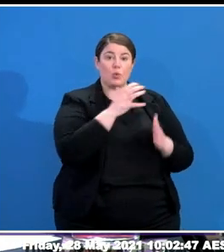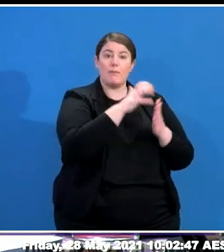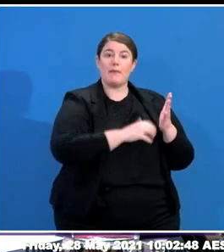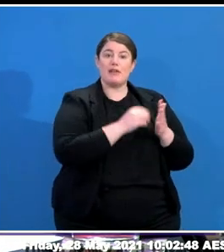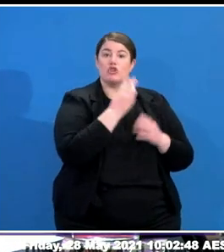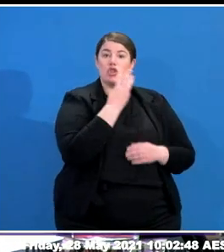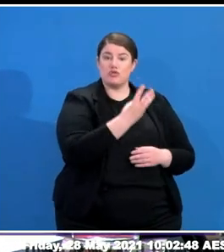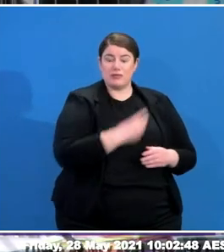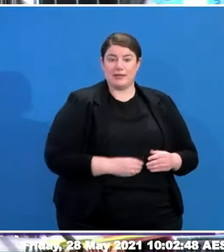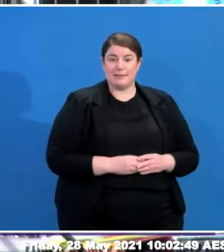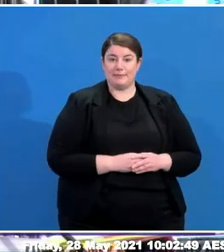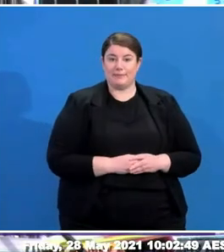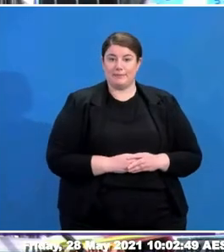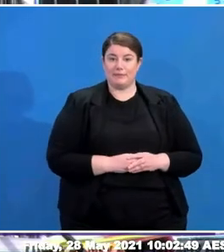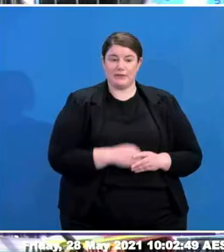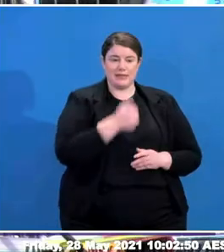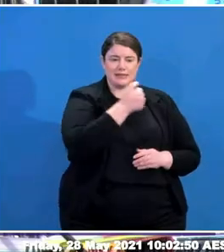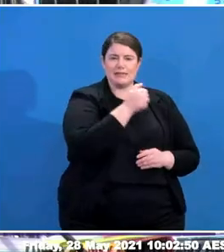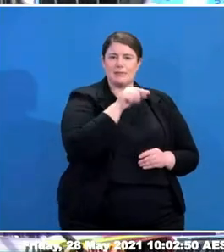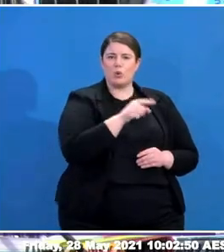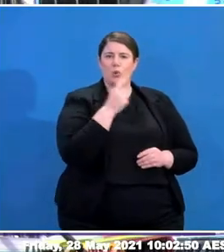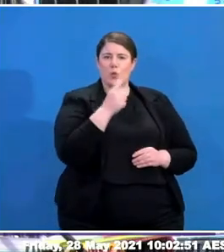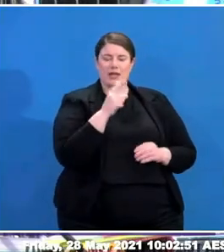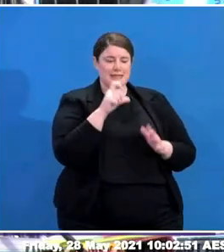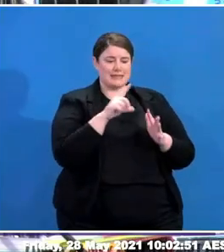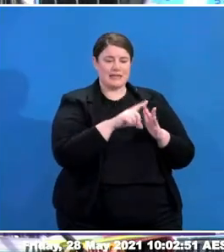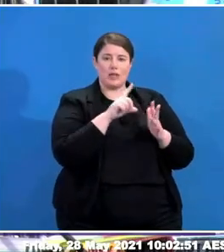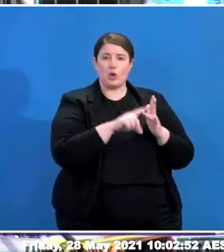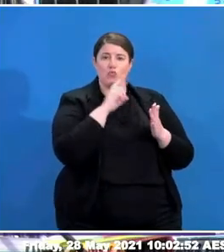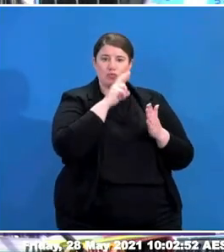There is a reference in 6.1 to CEO Report. Do you see that? MS CUDDIHY: Yes.